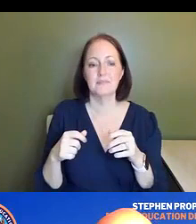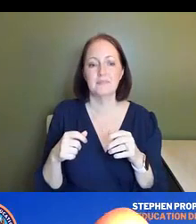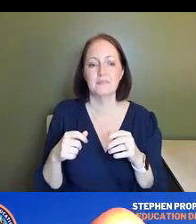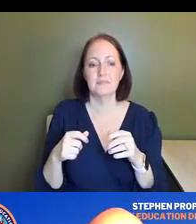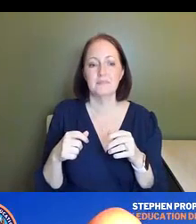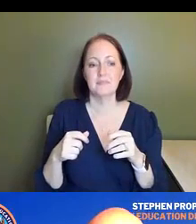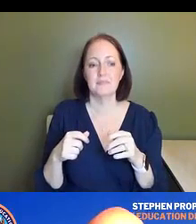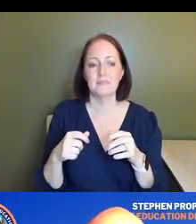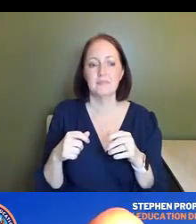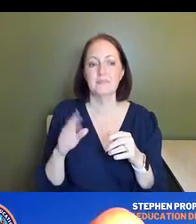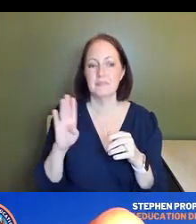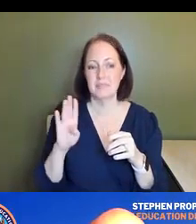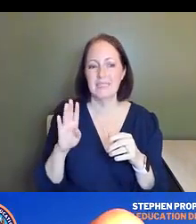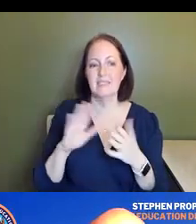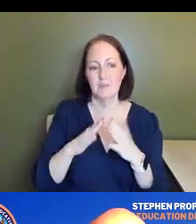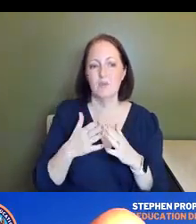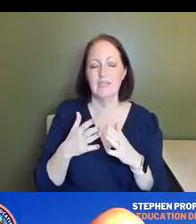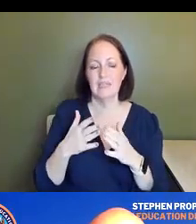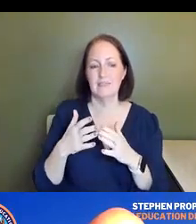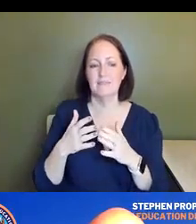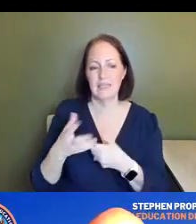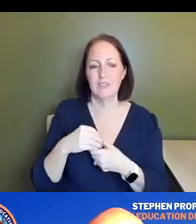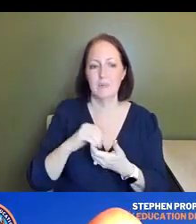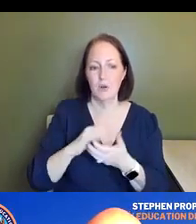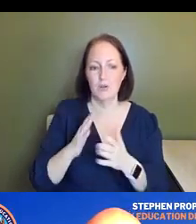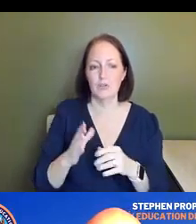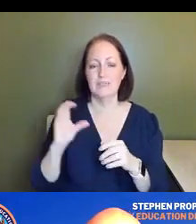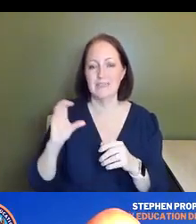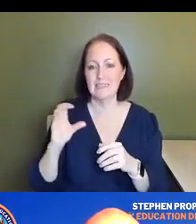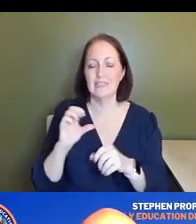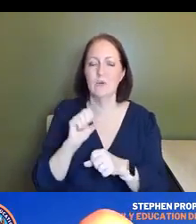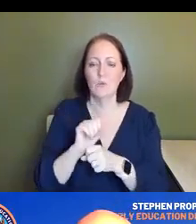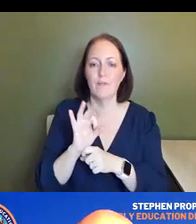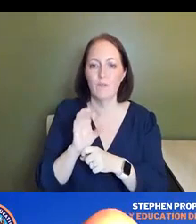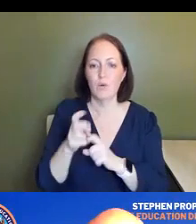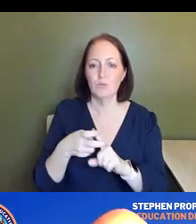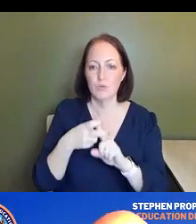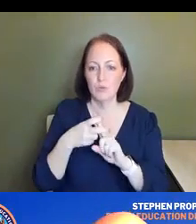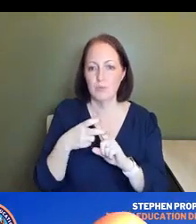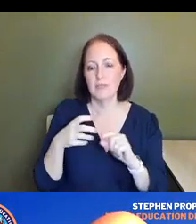Area B: Community engagement partnerships Focus Area C: Workforce Recruitment and Professional